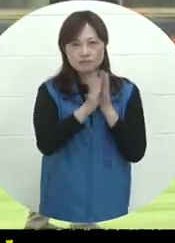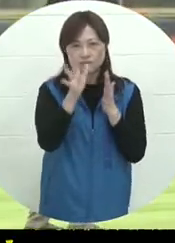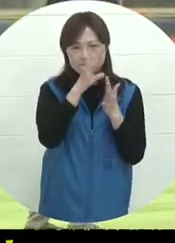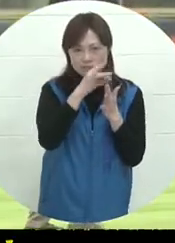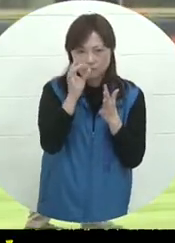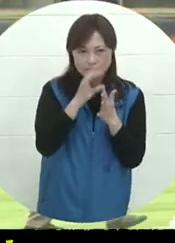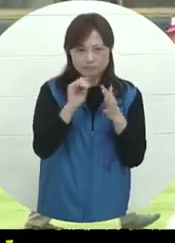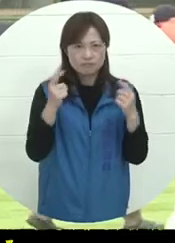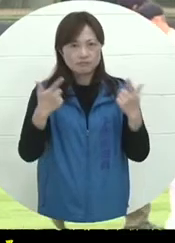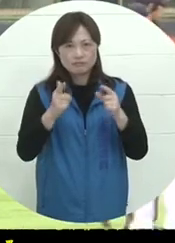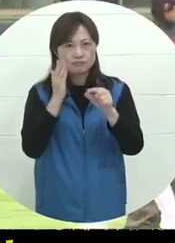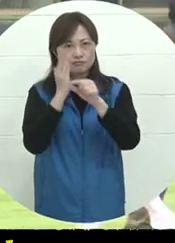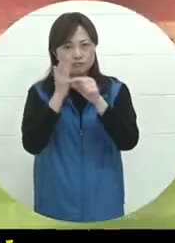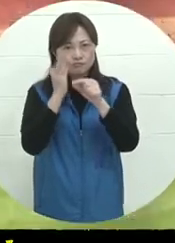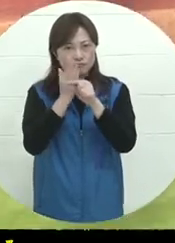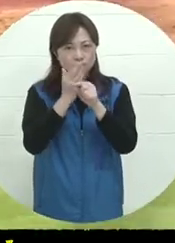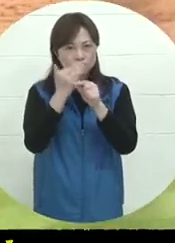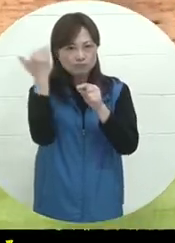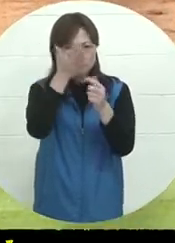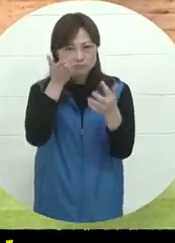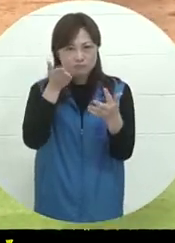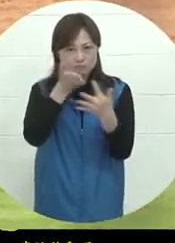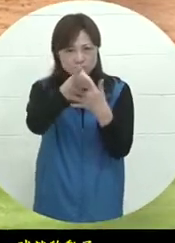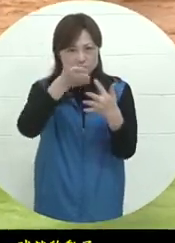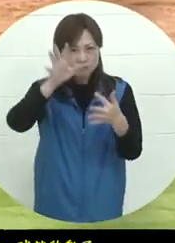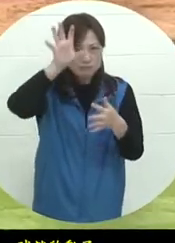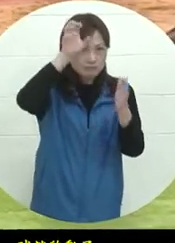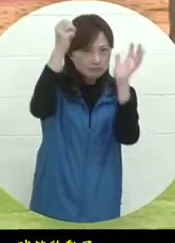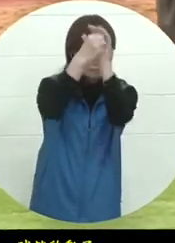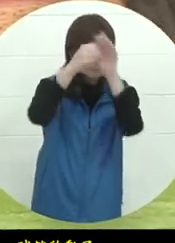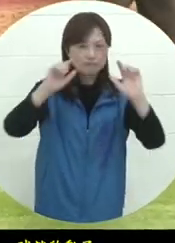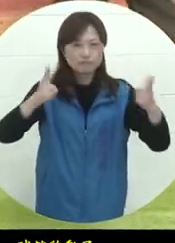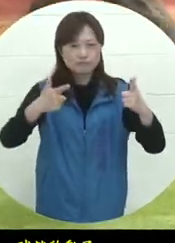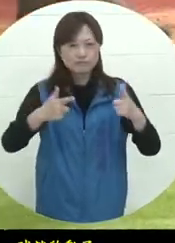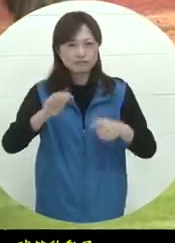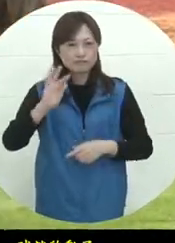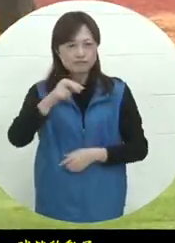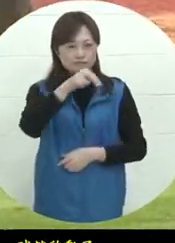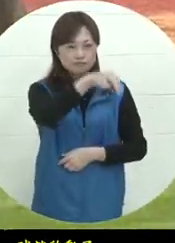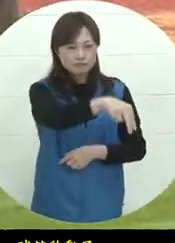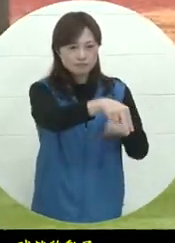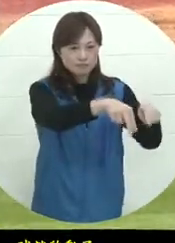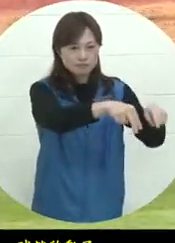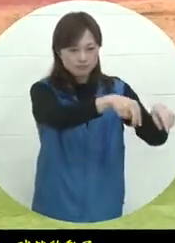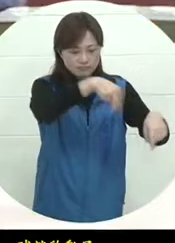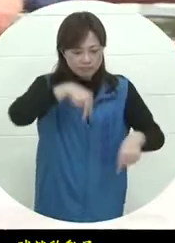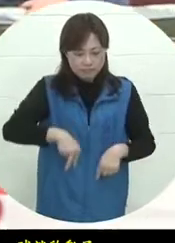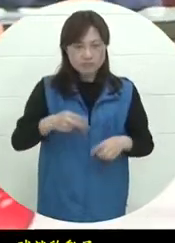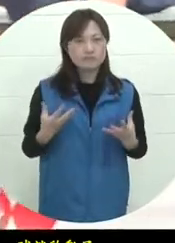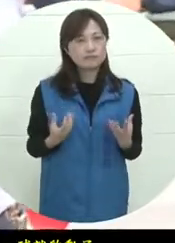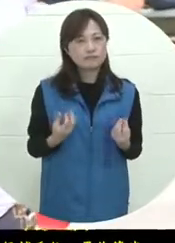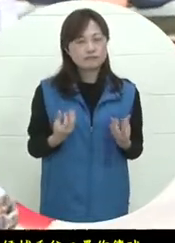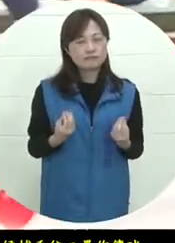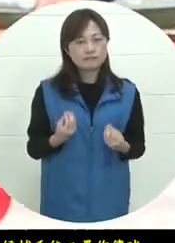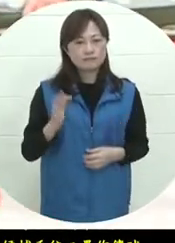intercept the ball in the middle . However, the Japanese runner on third base did not start the ball toward home plate , but the runner on second base